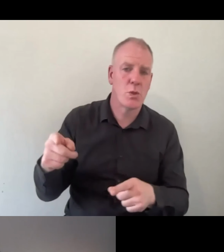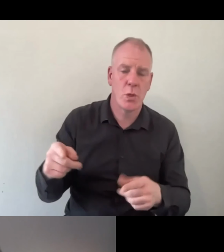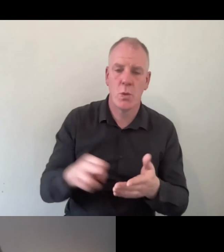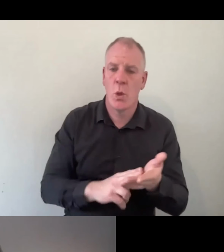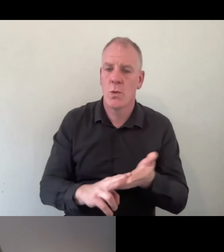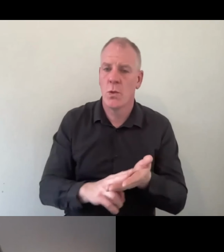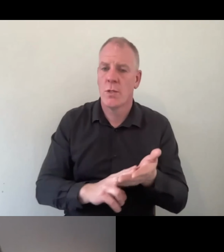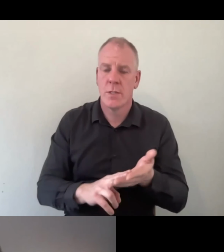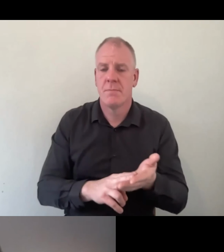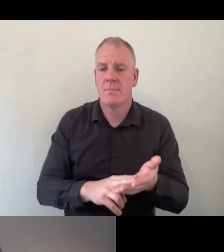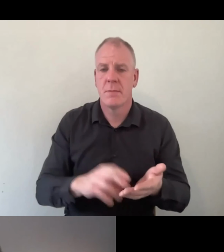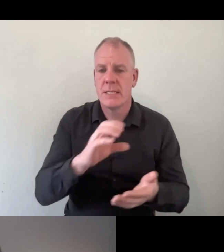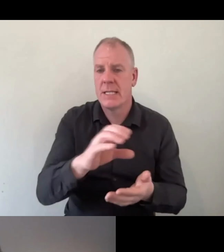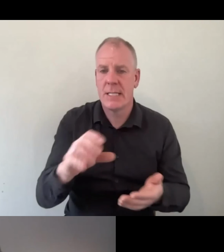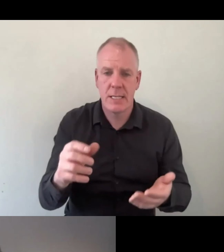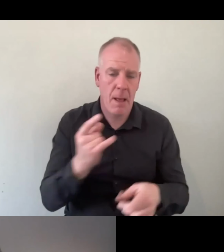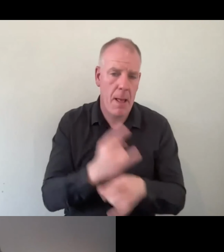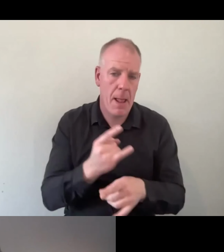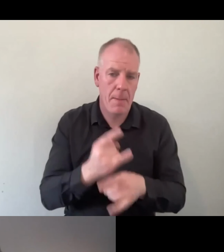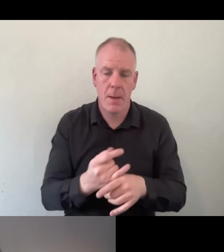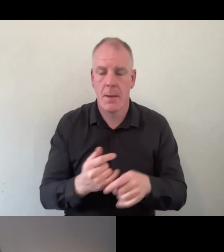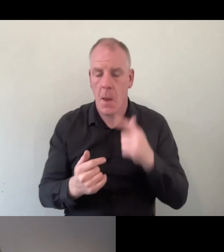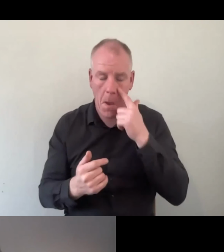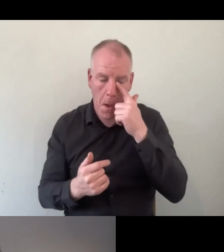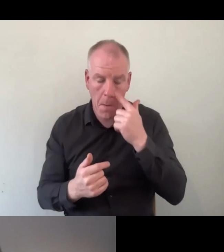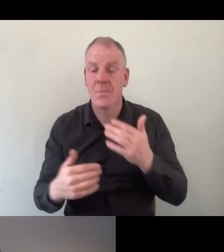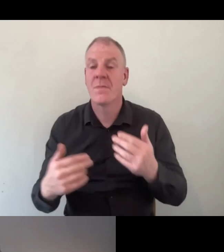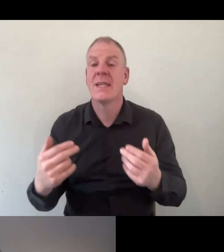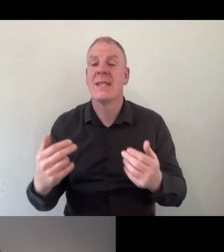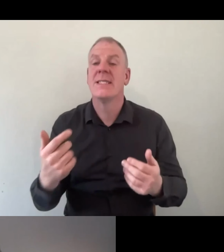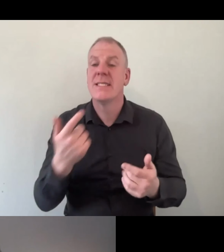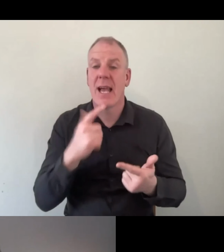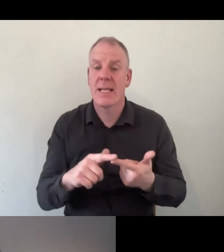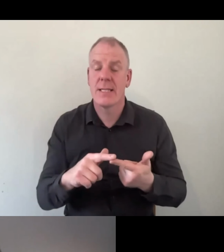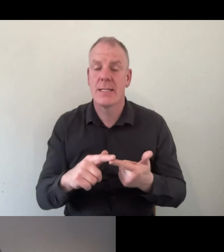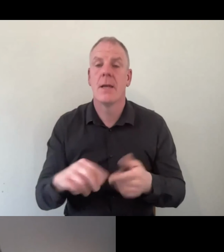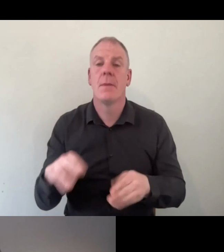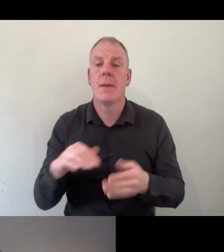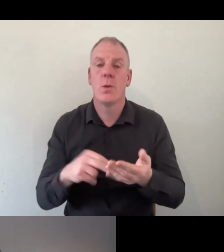the second are people who are on multiple devices at the same time...